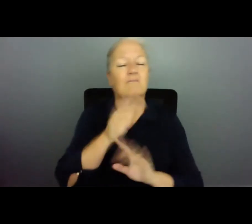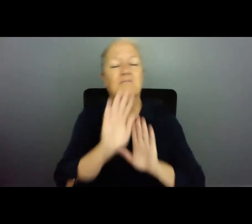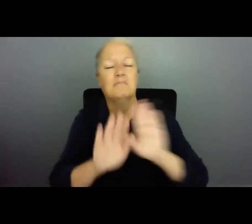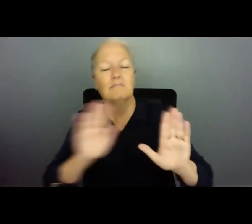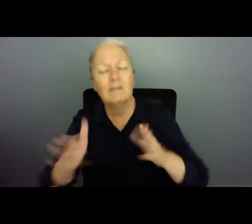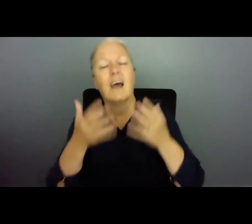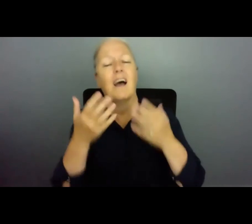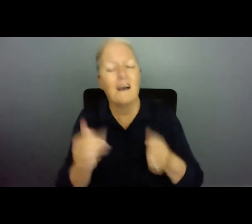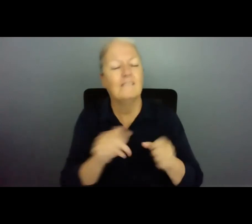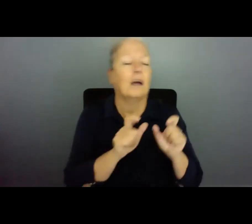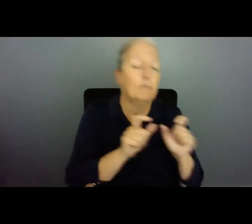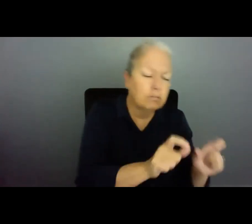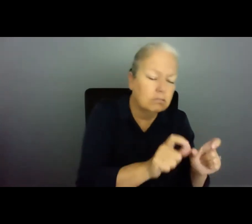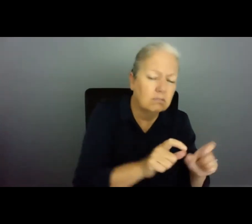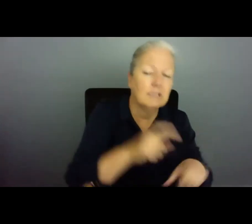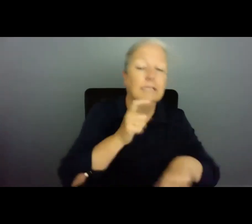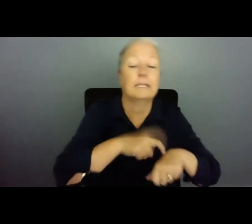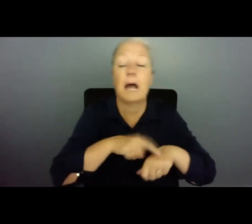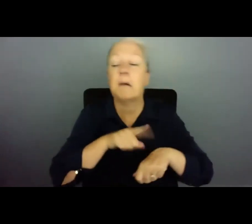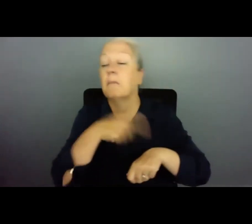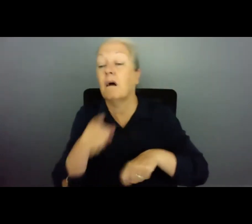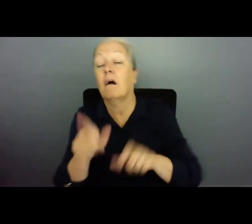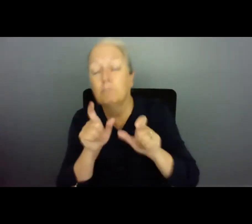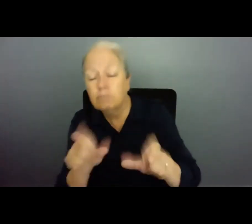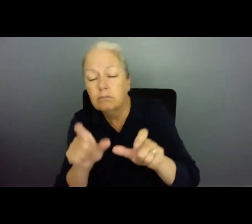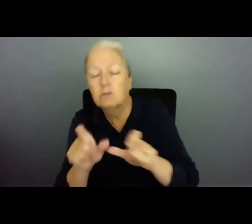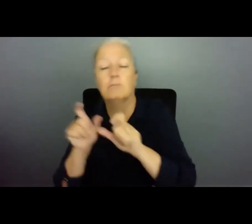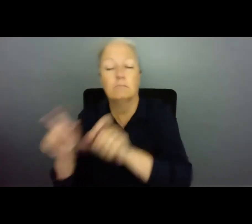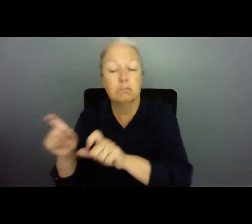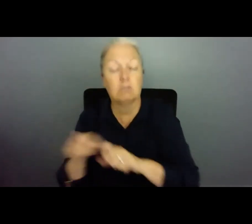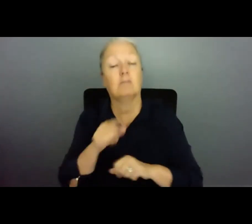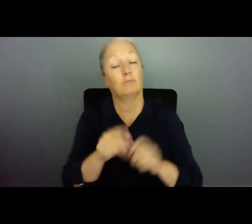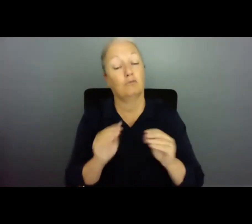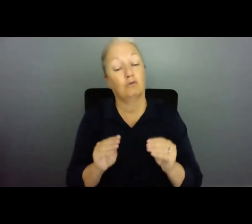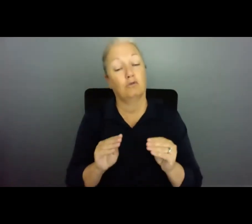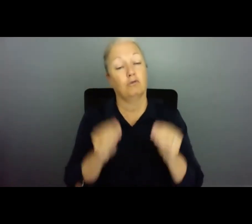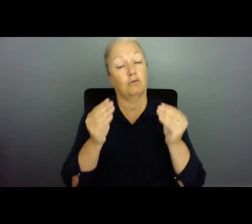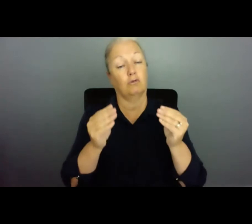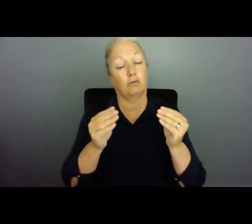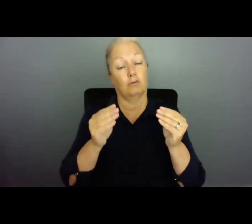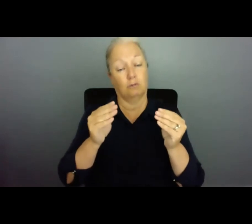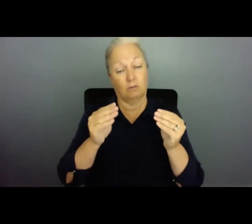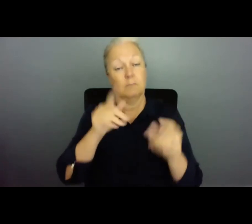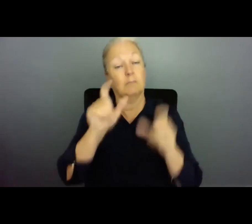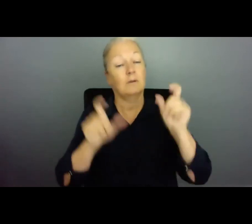young people with disabilities especially young people with intellectual disabilities have